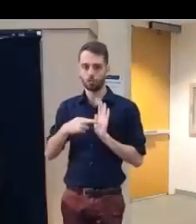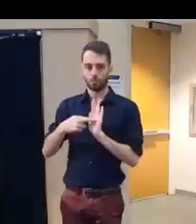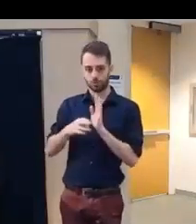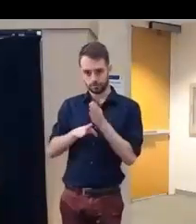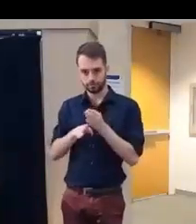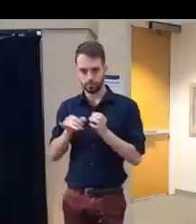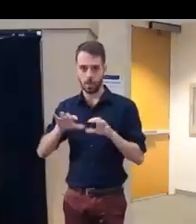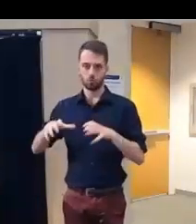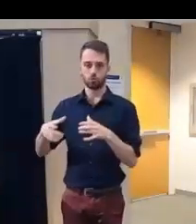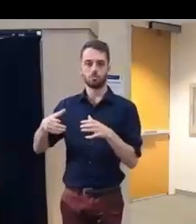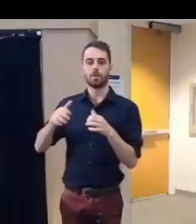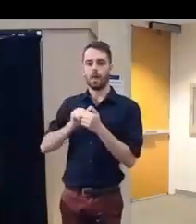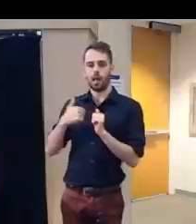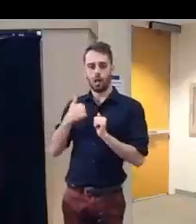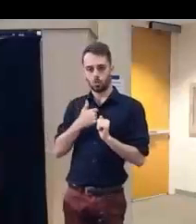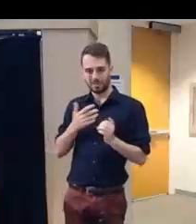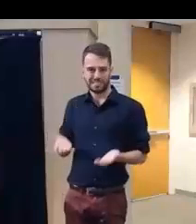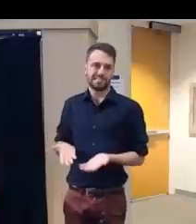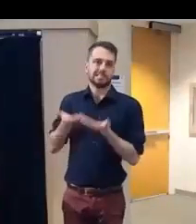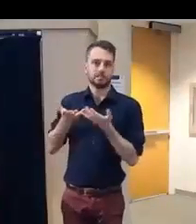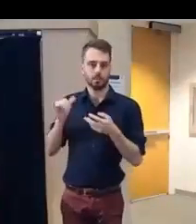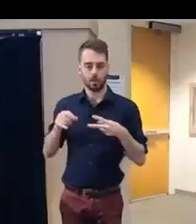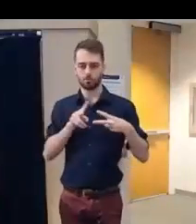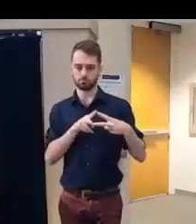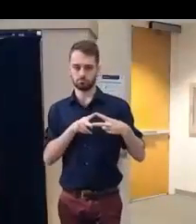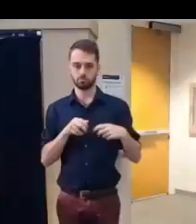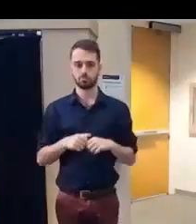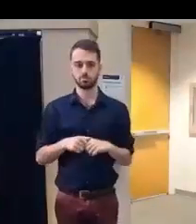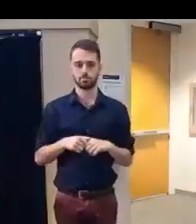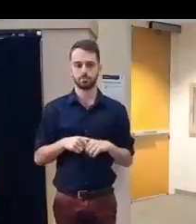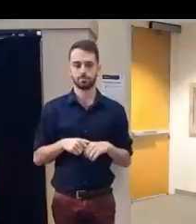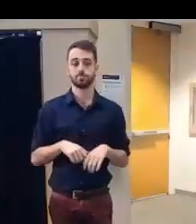um so the pre-work that happens before the group meeting our group meeting that where we cover this